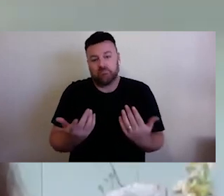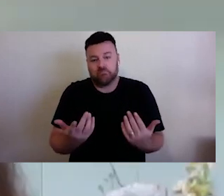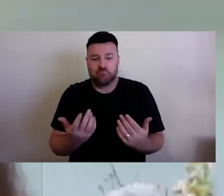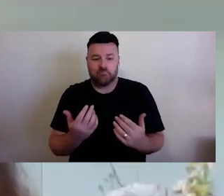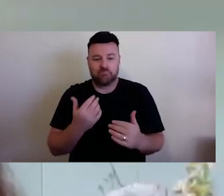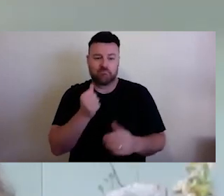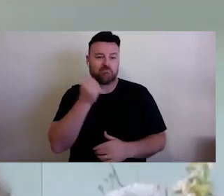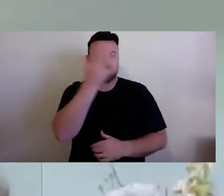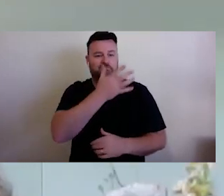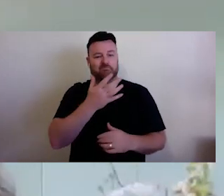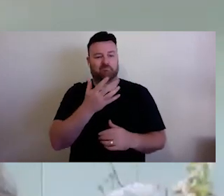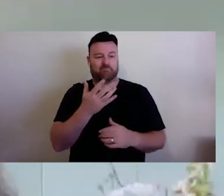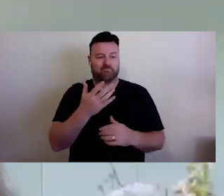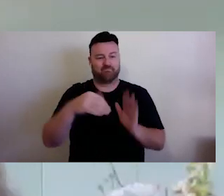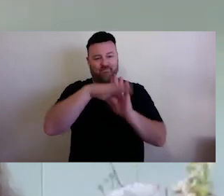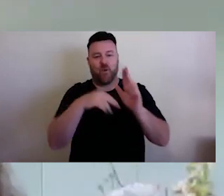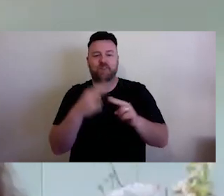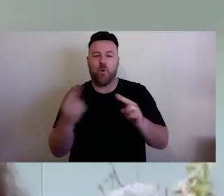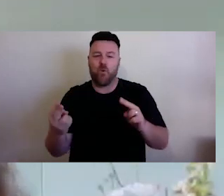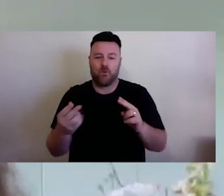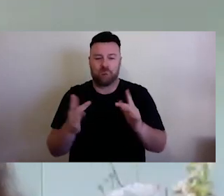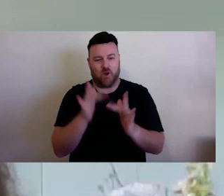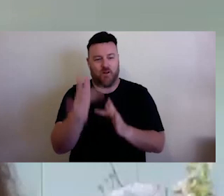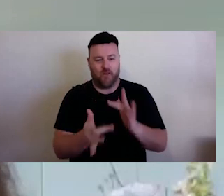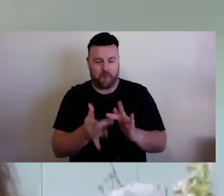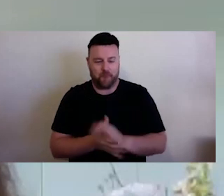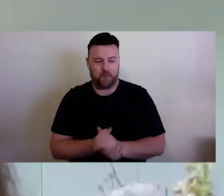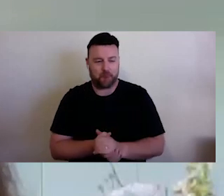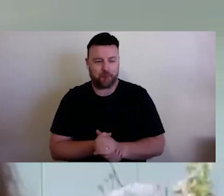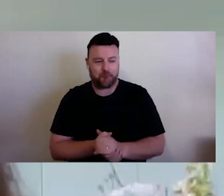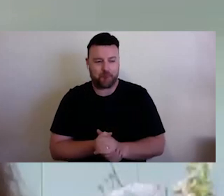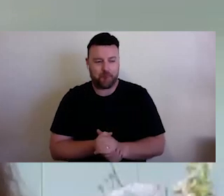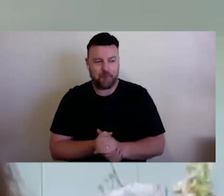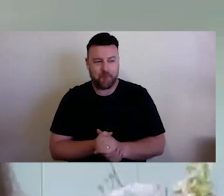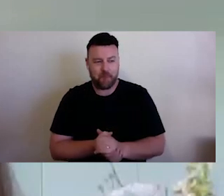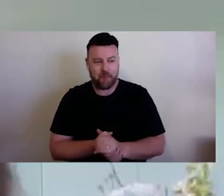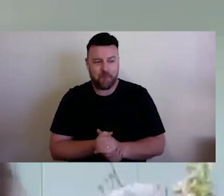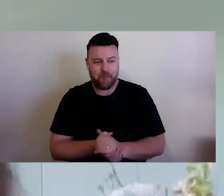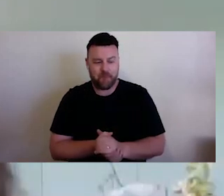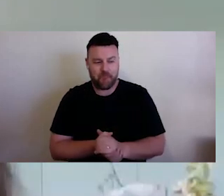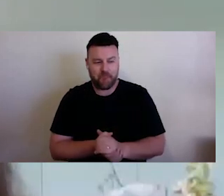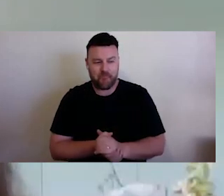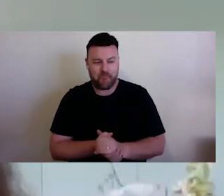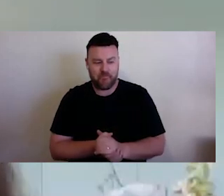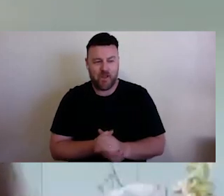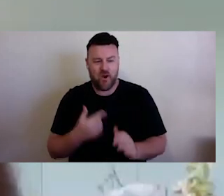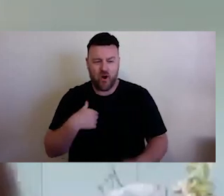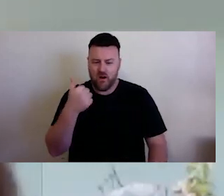the digital space but it occurred to me that, 30 years ago, I used to